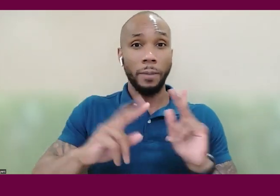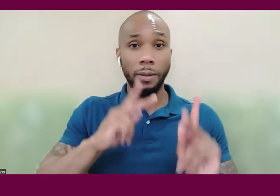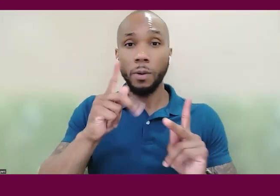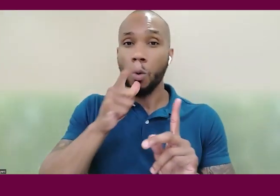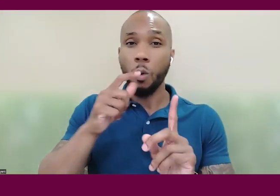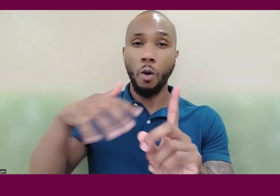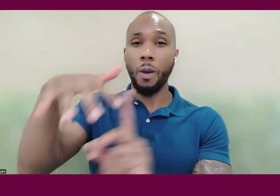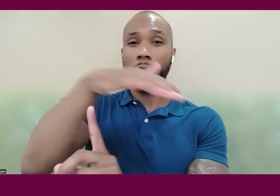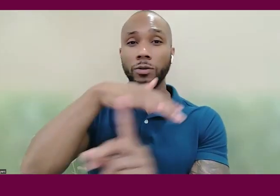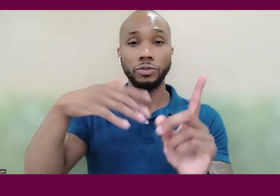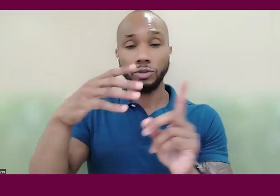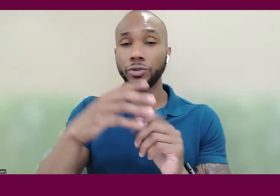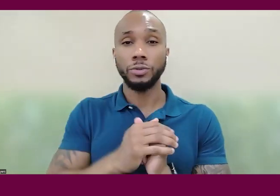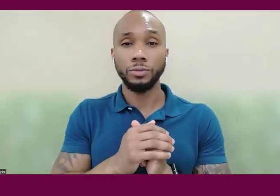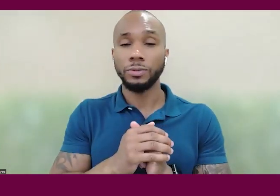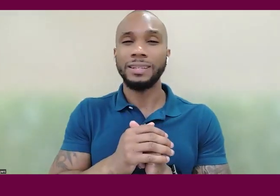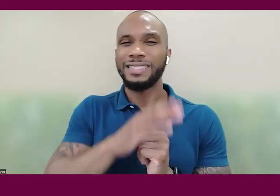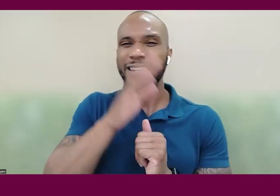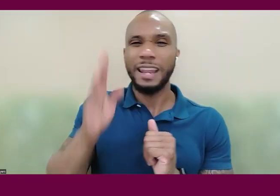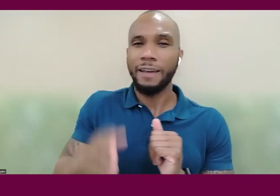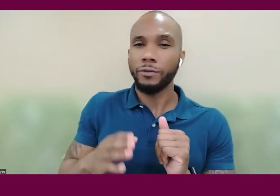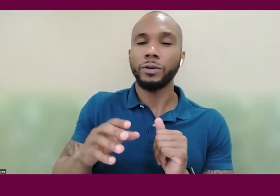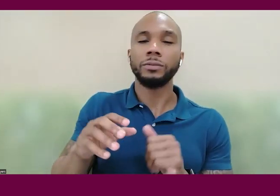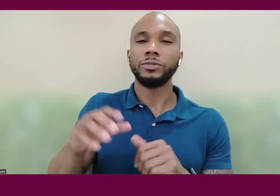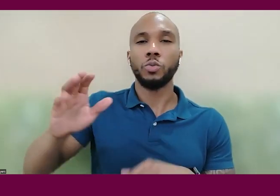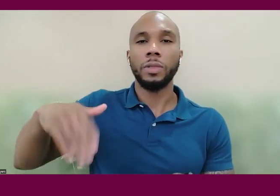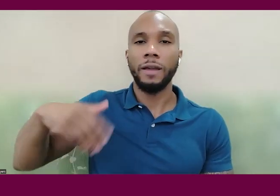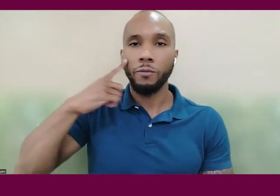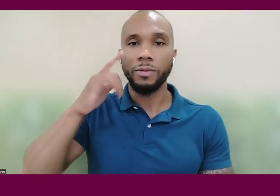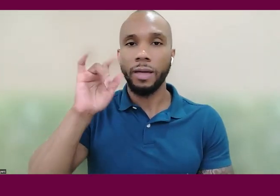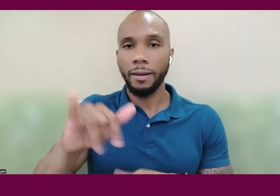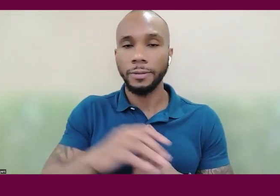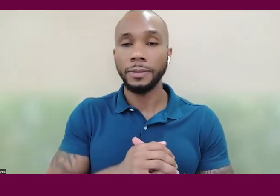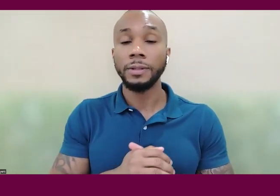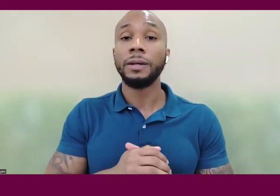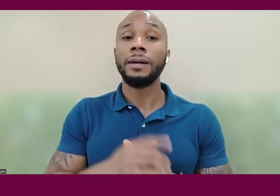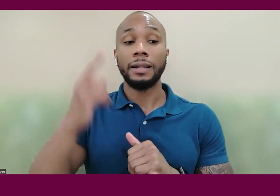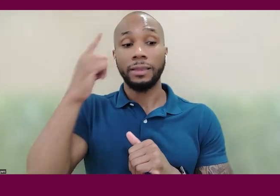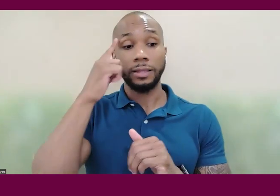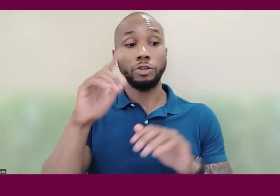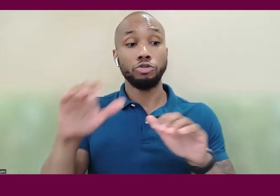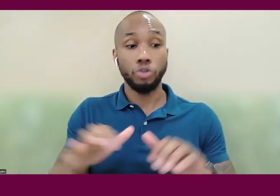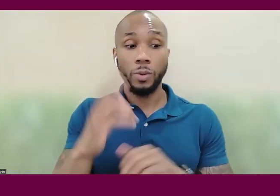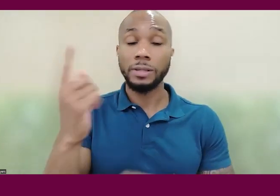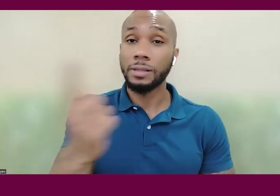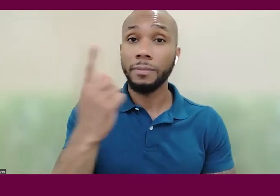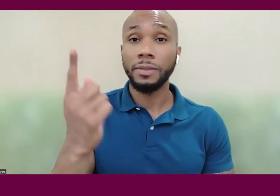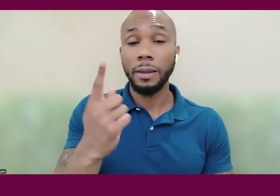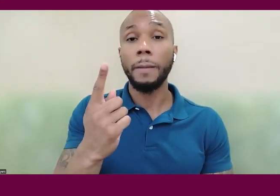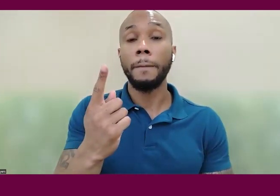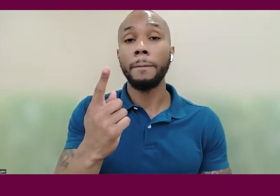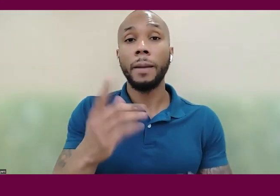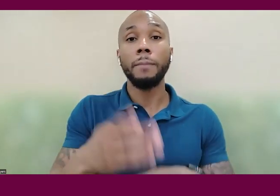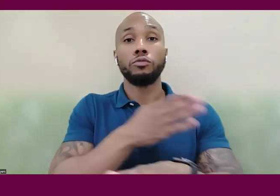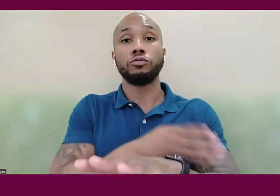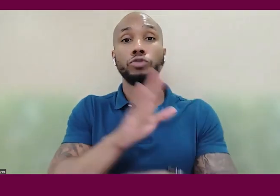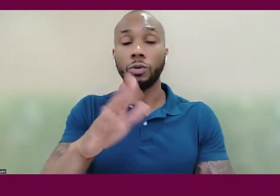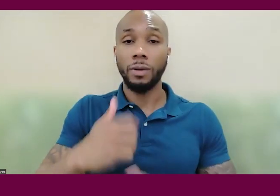who are around you. I don't think it's ever too late for that. I think that doing something betters your life.